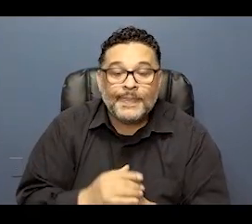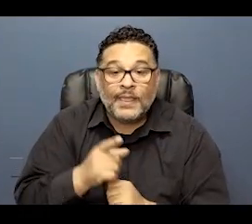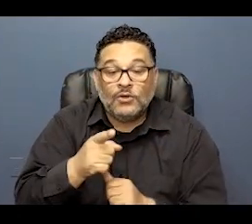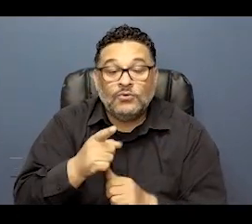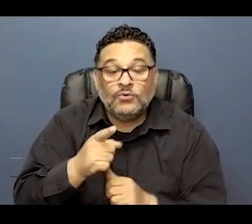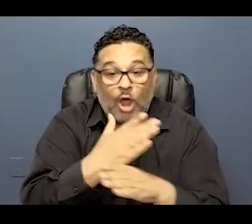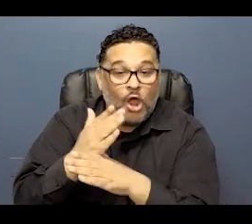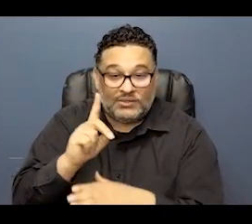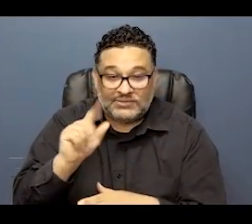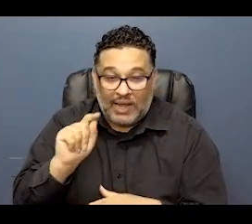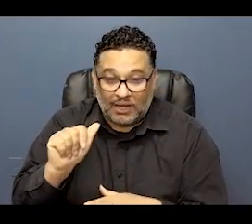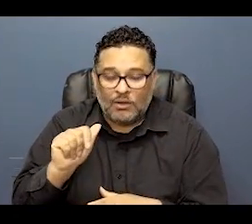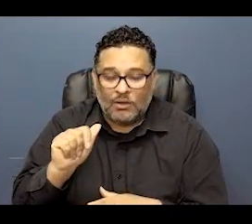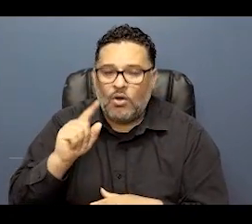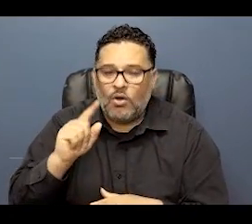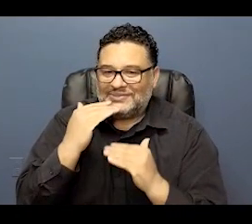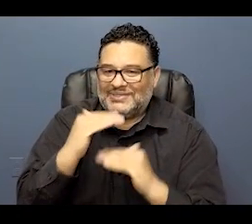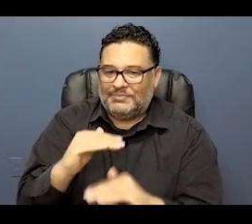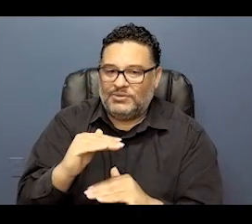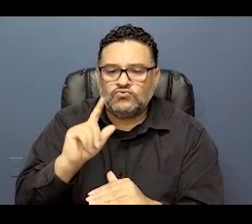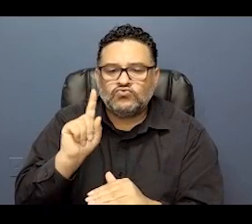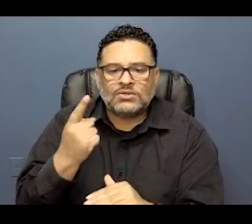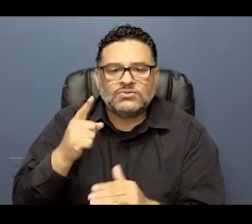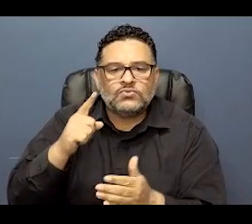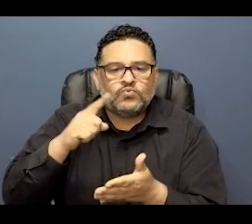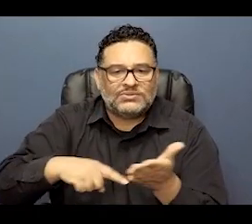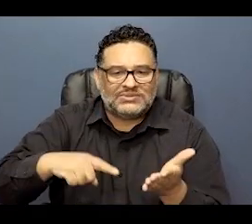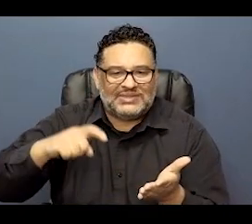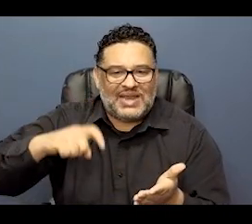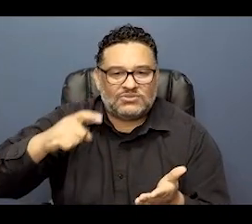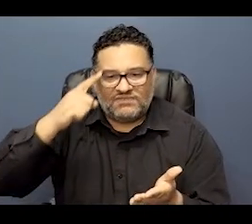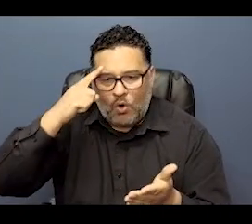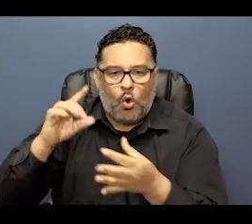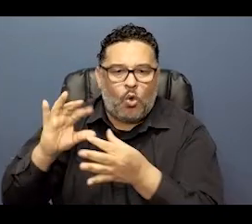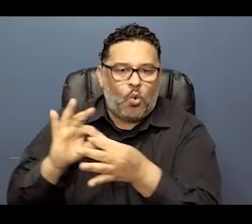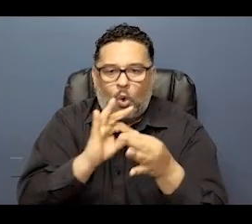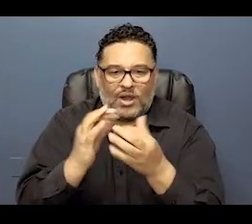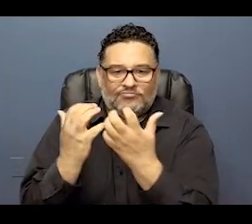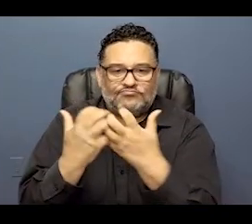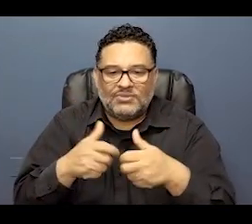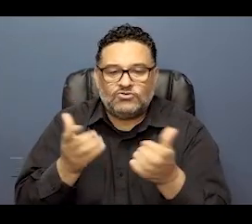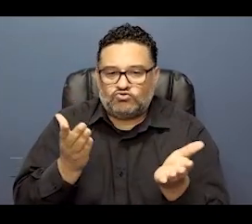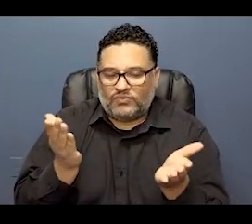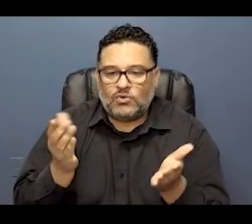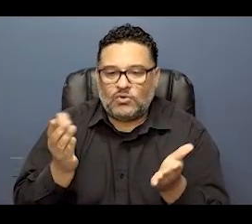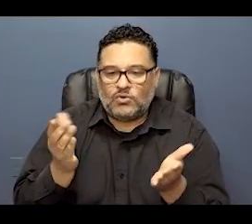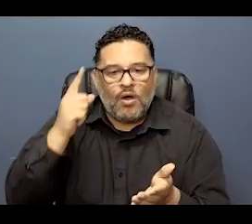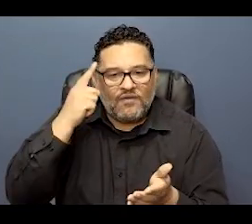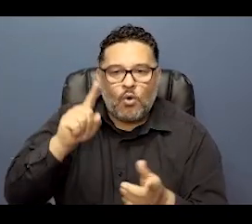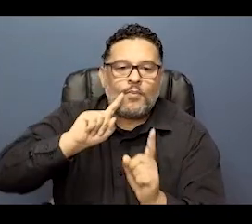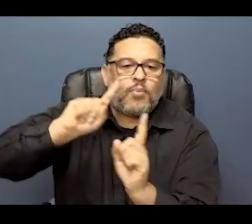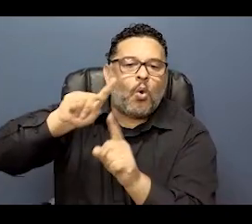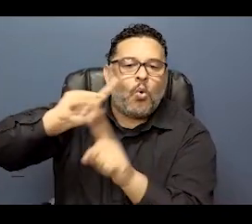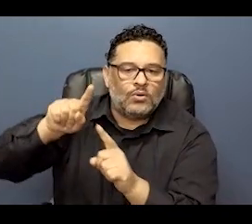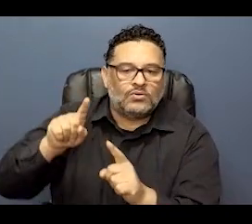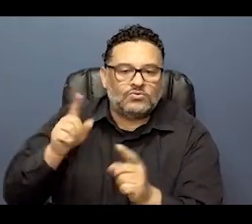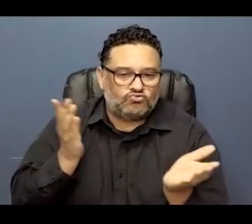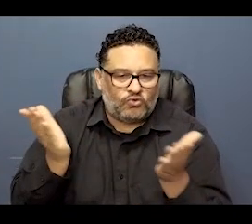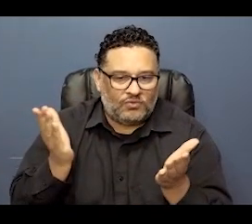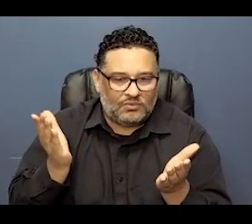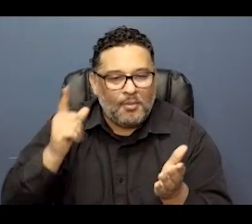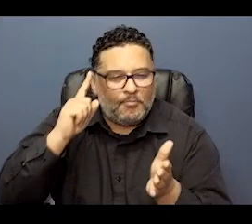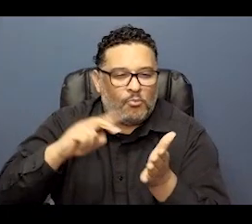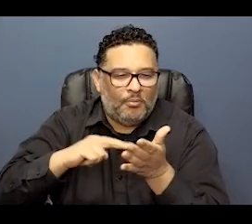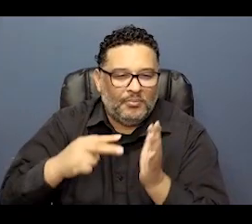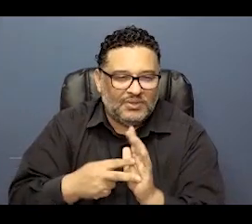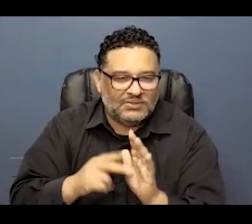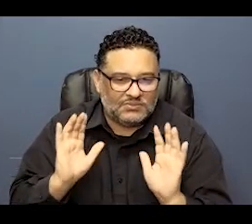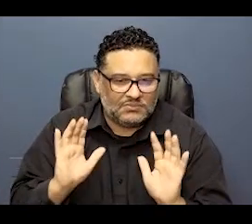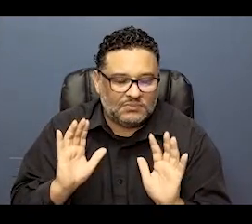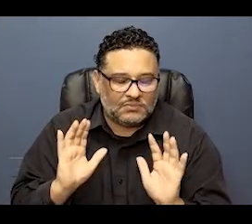always be limited to just what’s necessary for coordinating services or for reporting purposes.